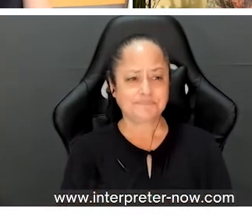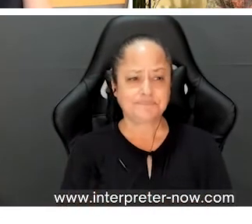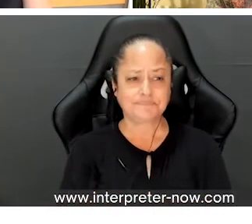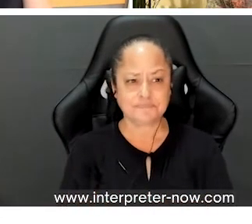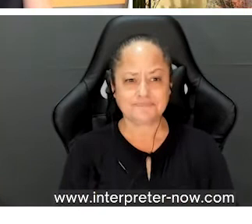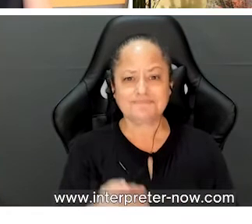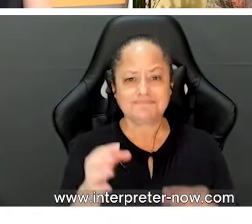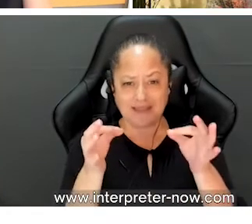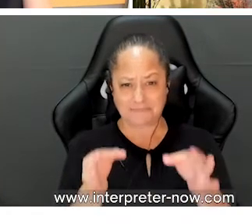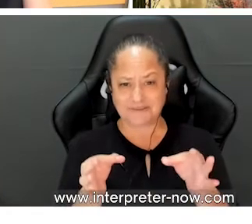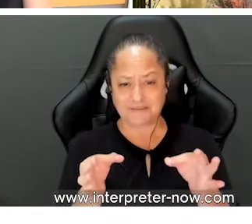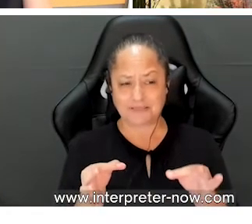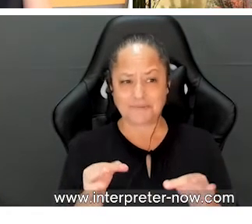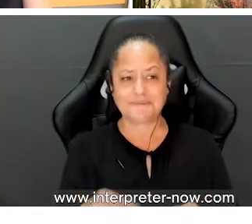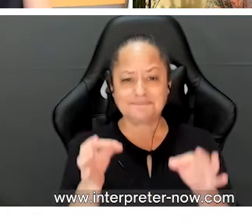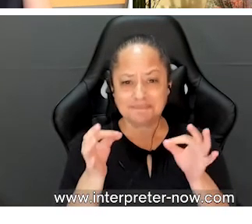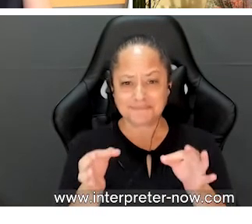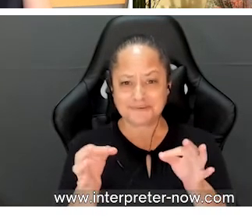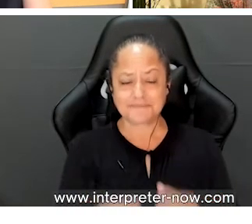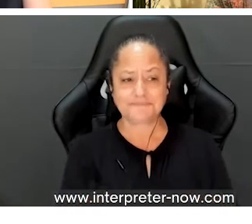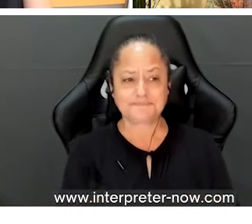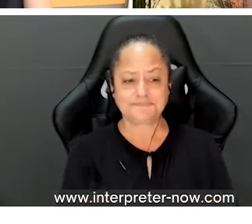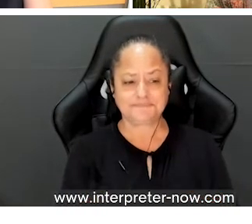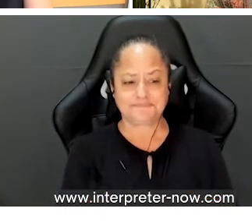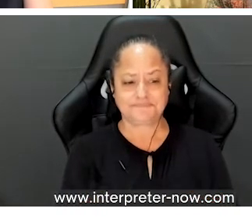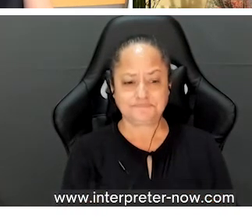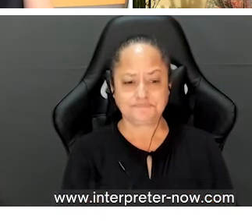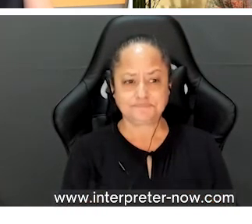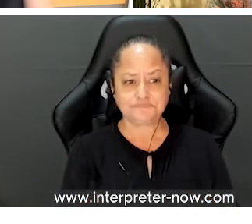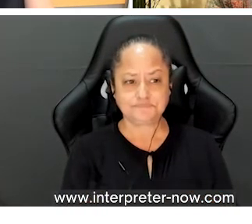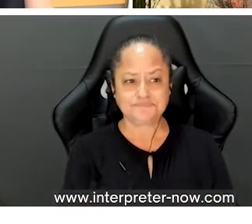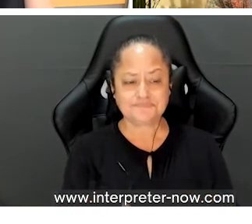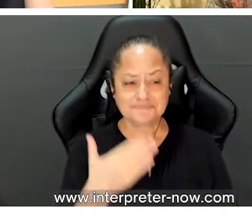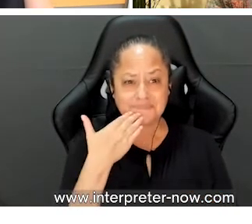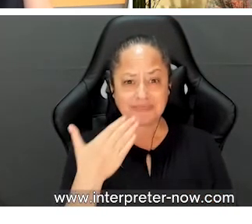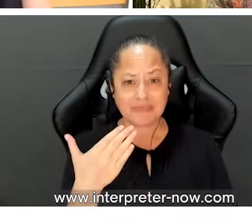Absolutely. Thank you.